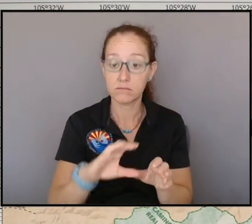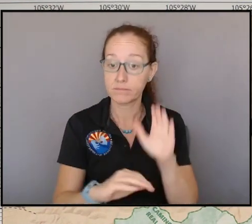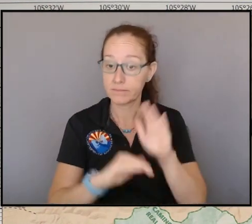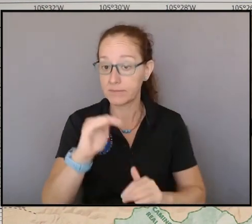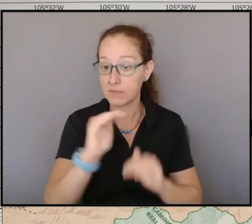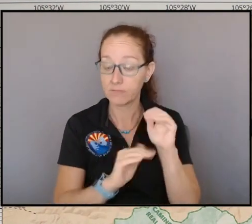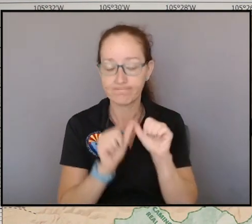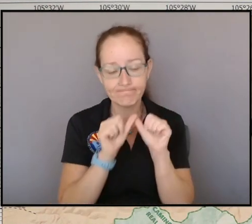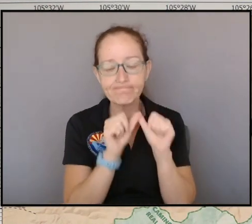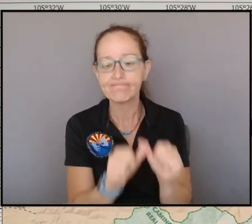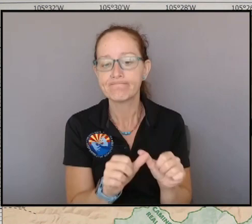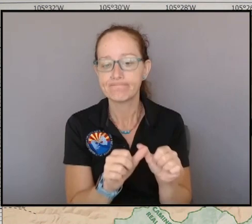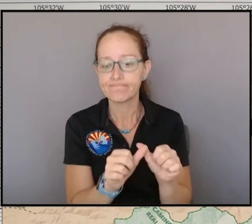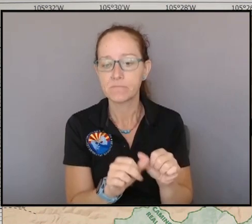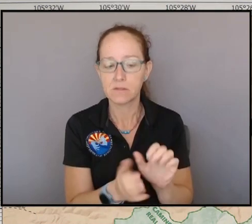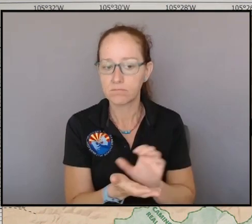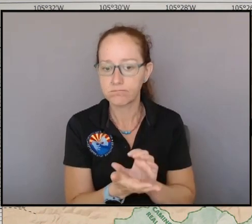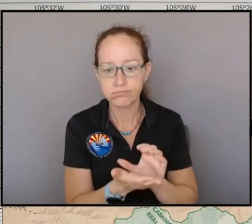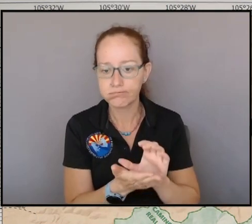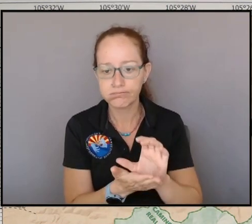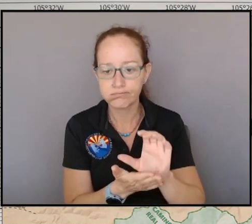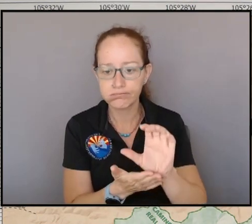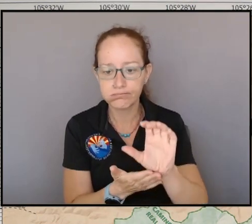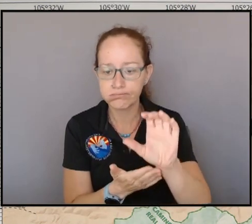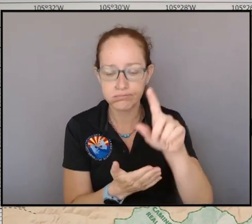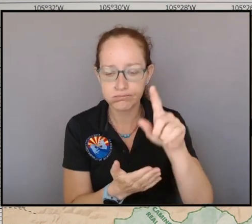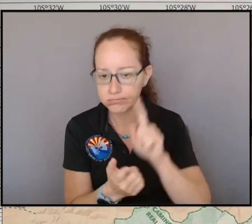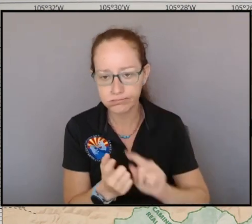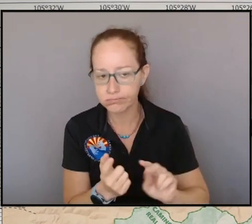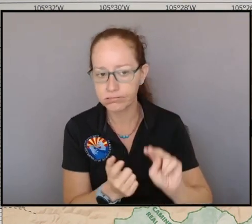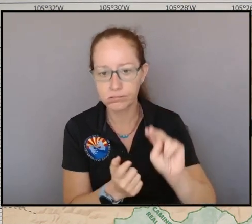the north and then we're inserting some crews and